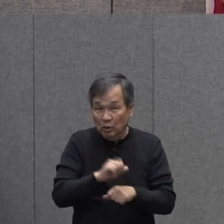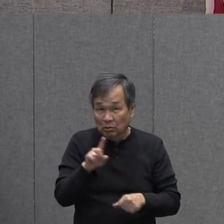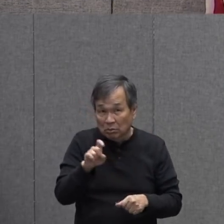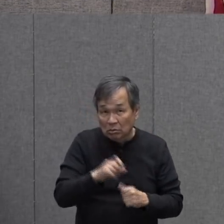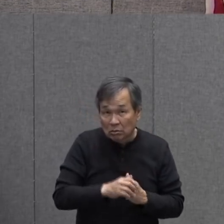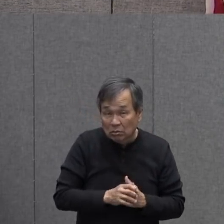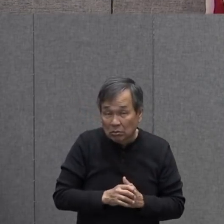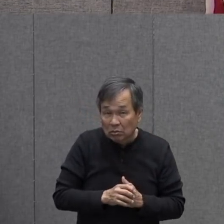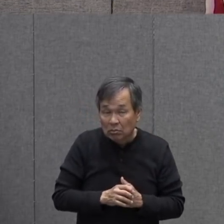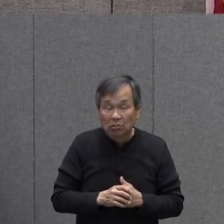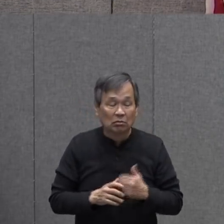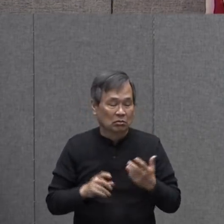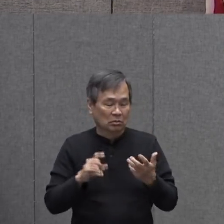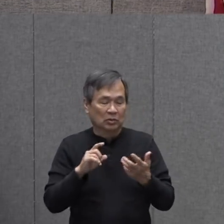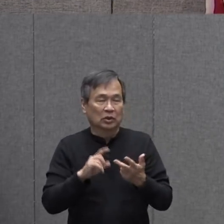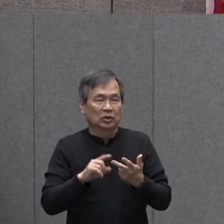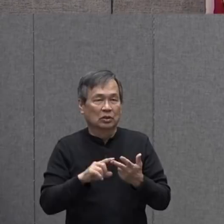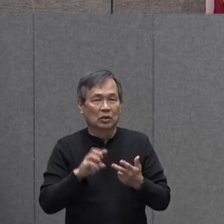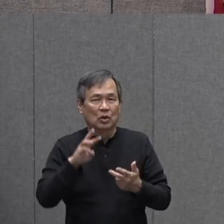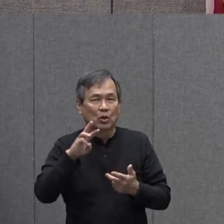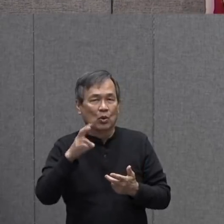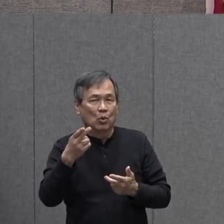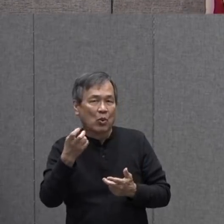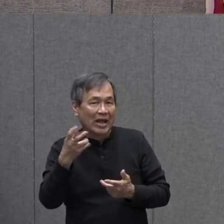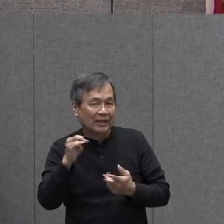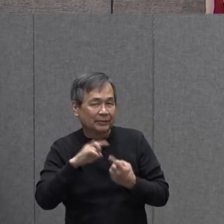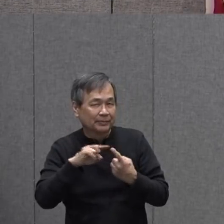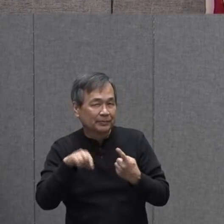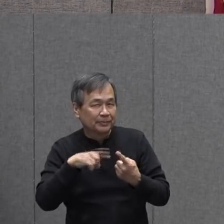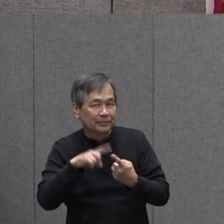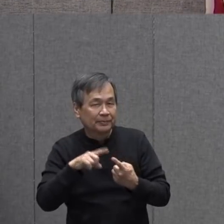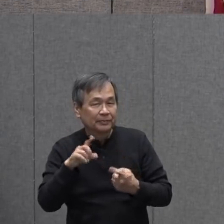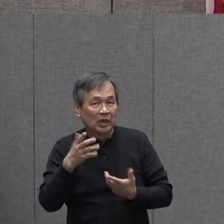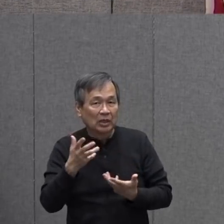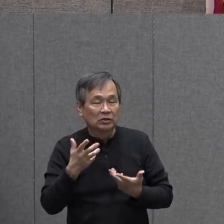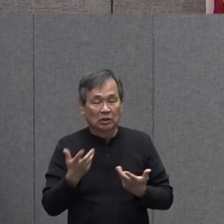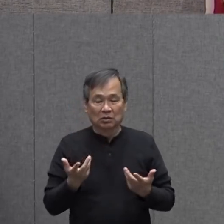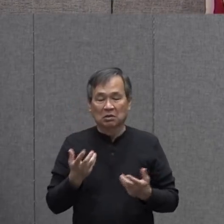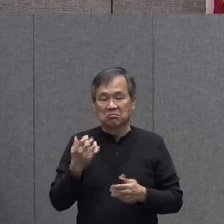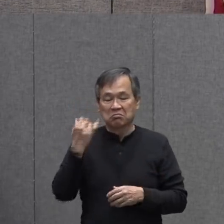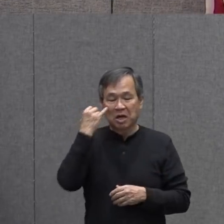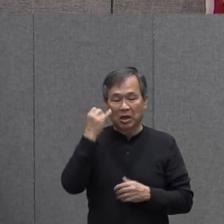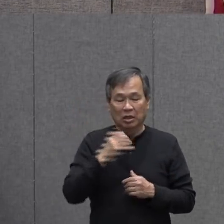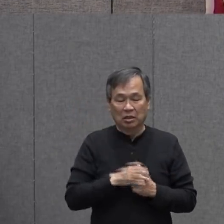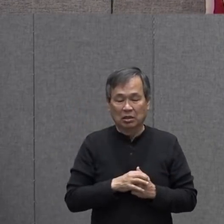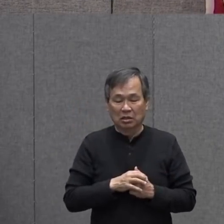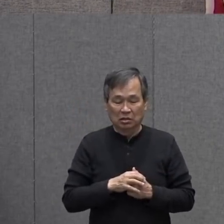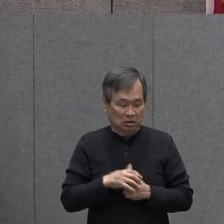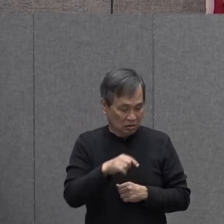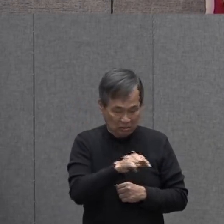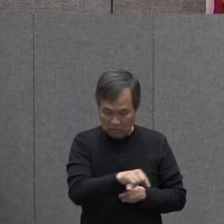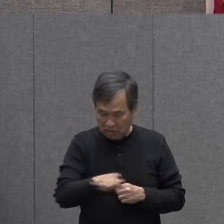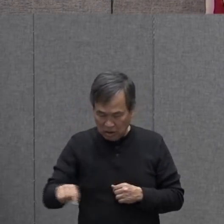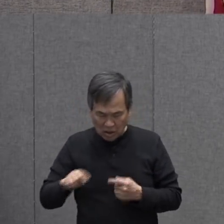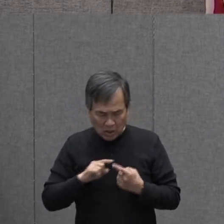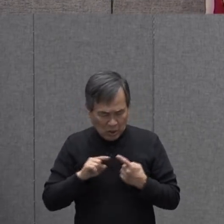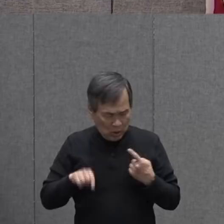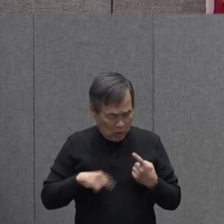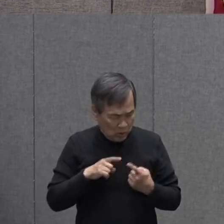How about a when question? When can we reuse pieces and parts of one thing,